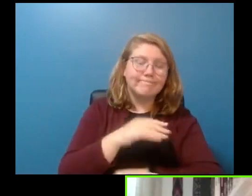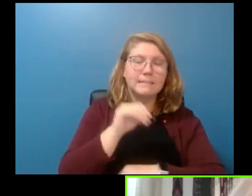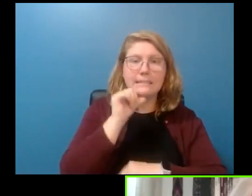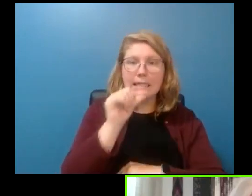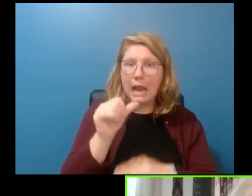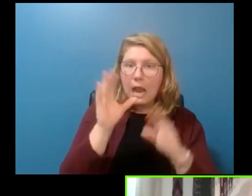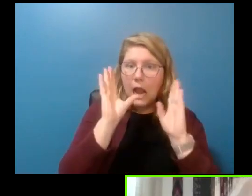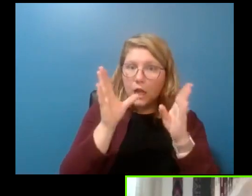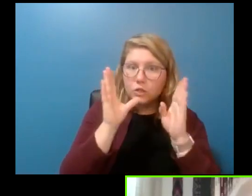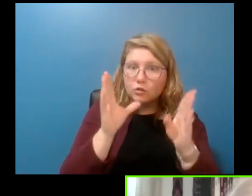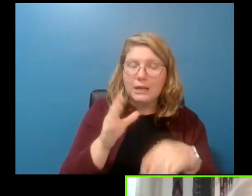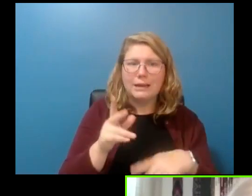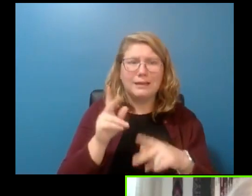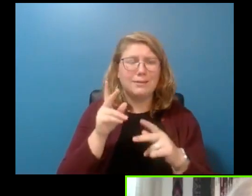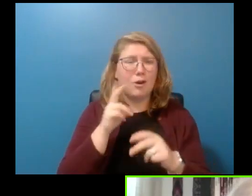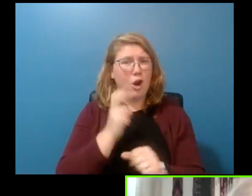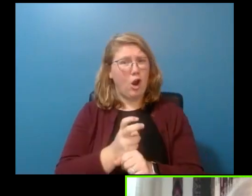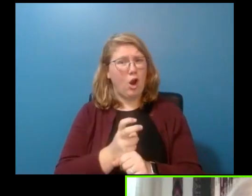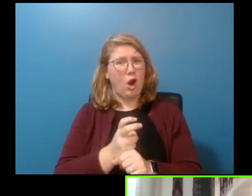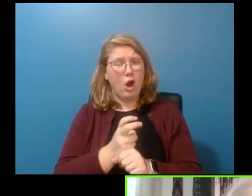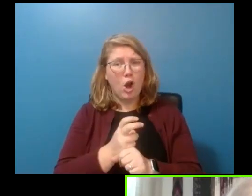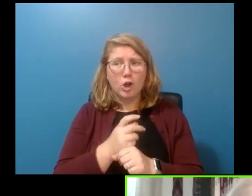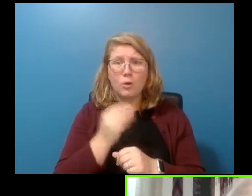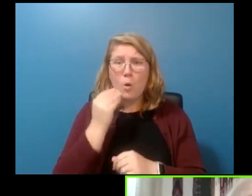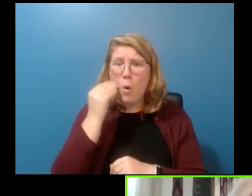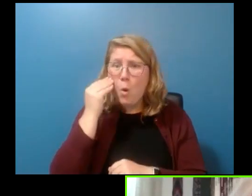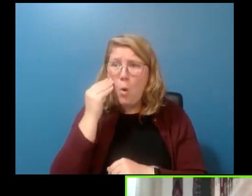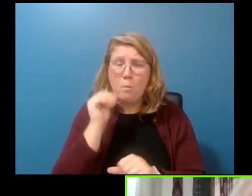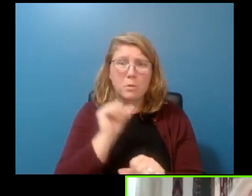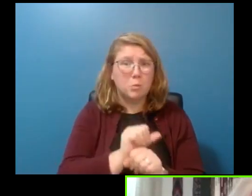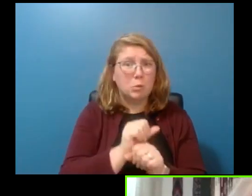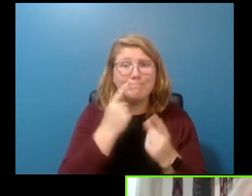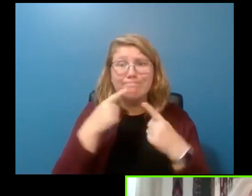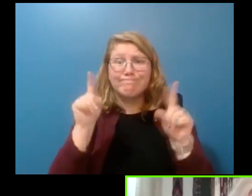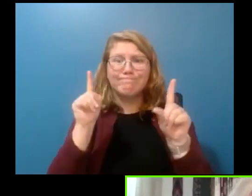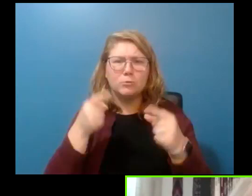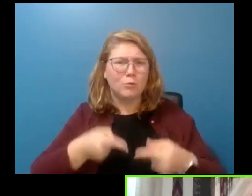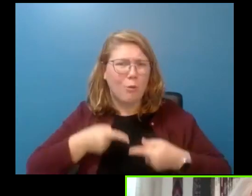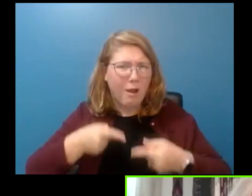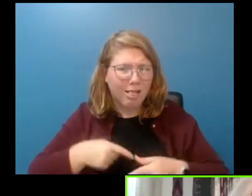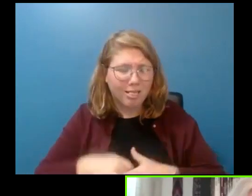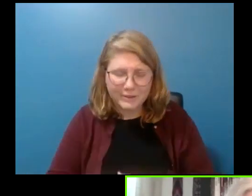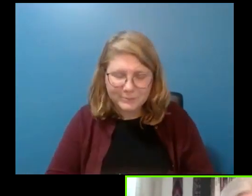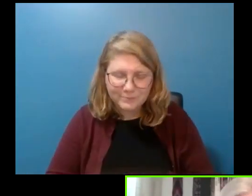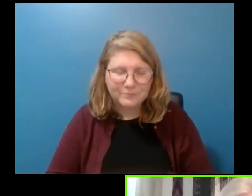important piece in all of this, especially during meant Mental Health Awareness Month making